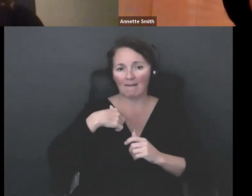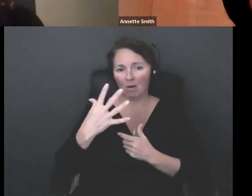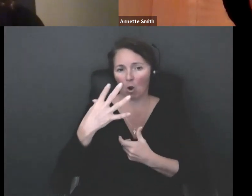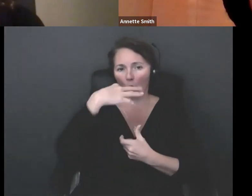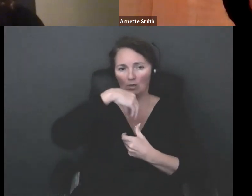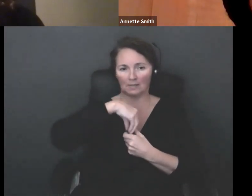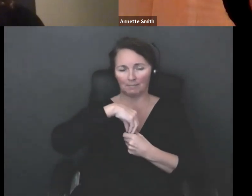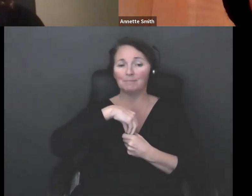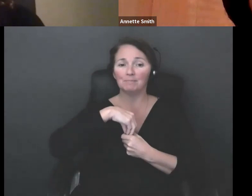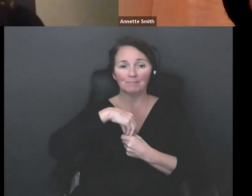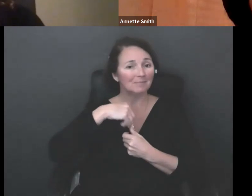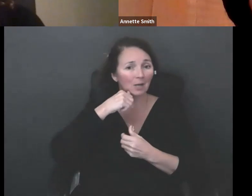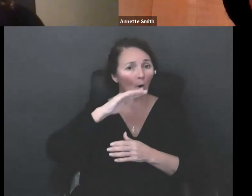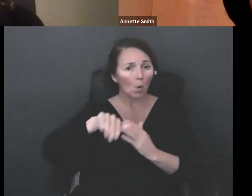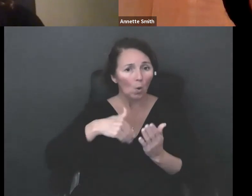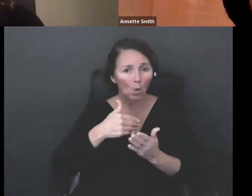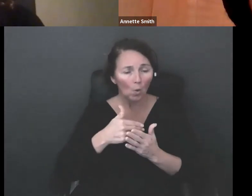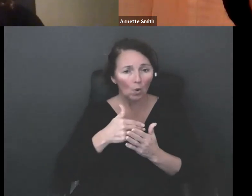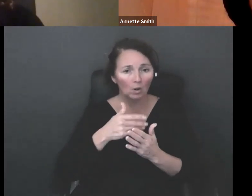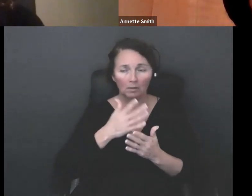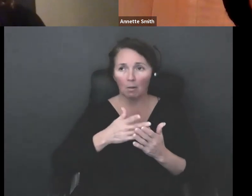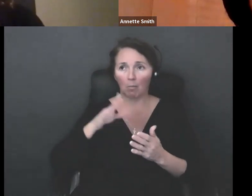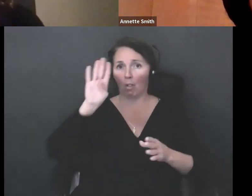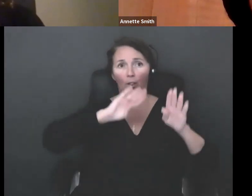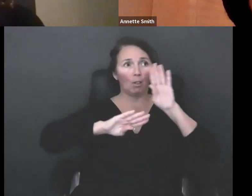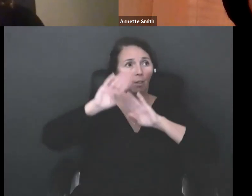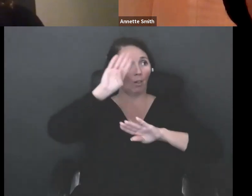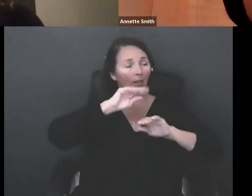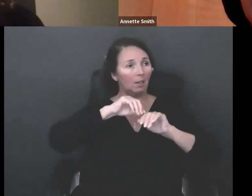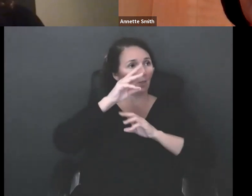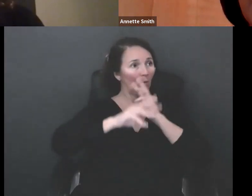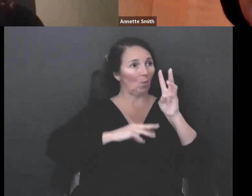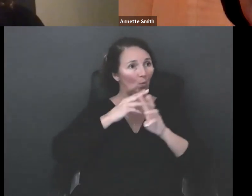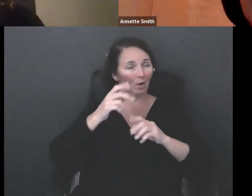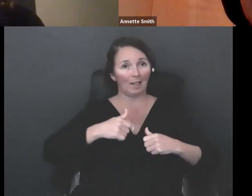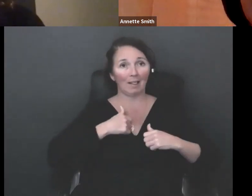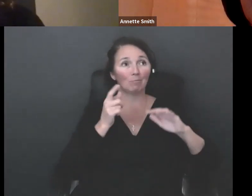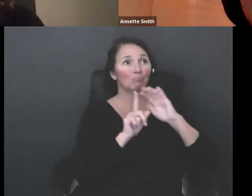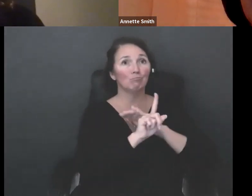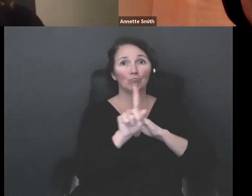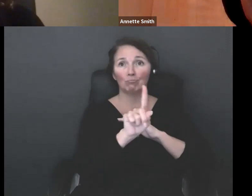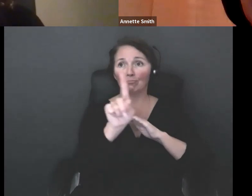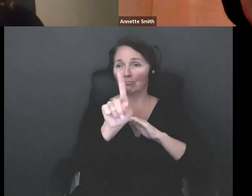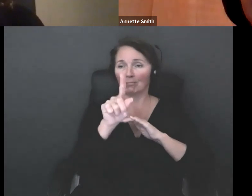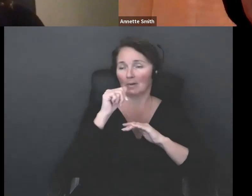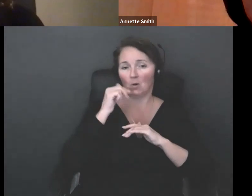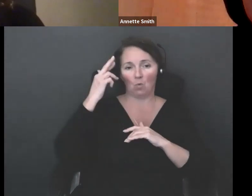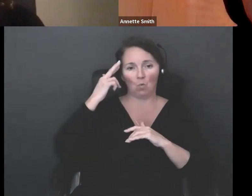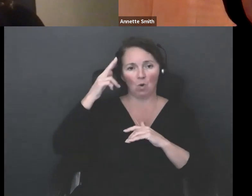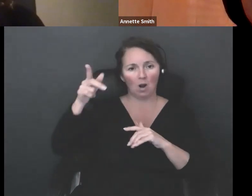it this way you can address some body positive activity on people with autism, because sometimes I mean not all, I would say